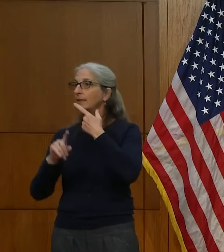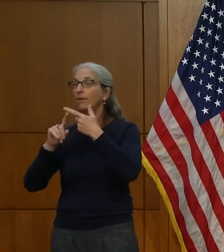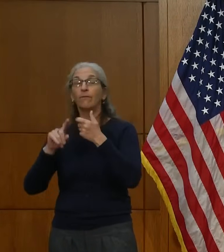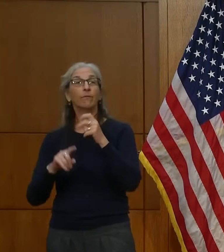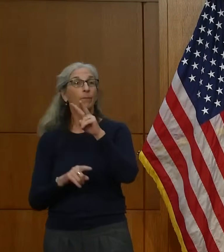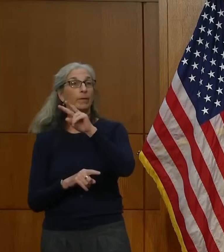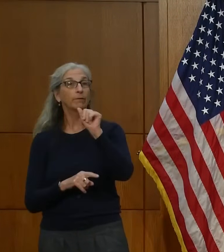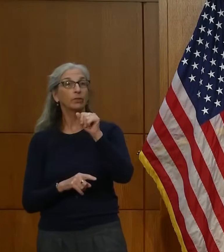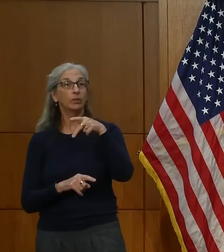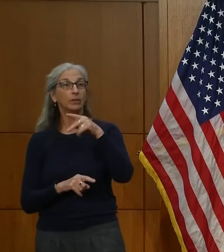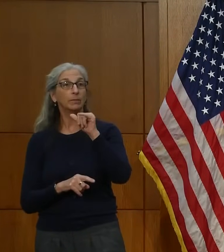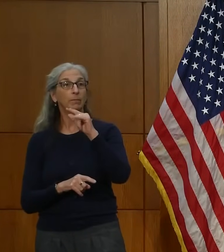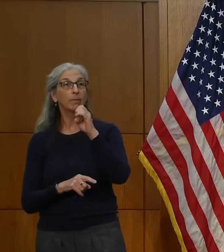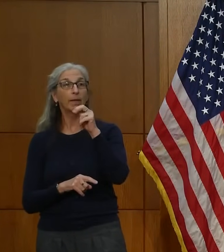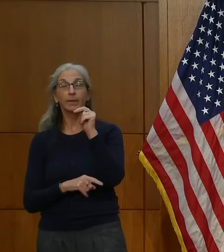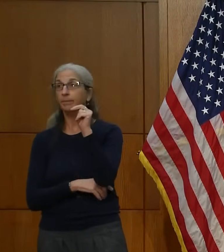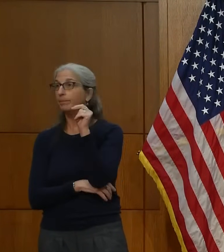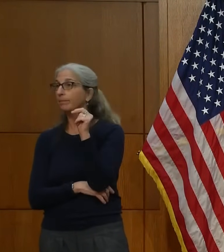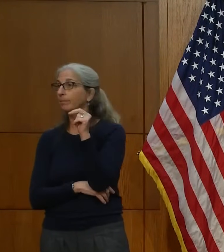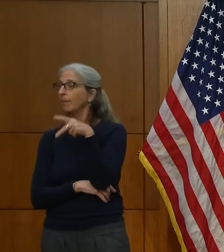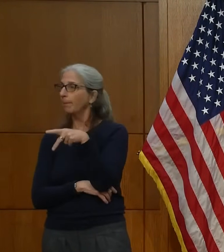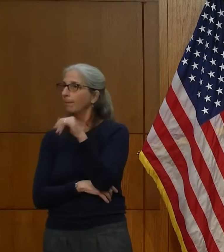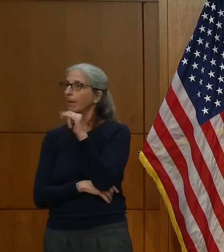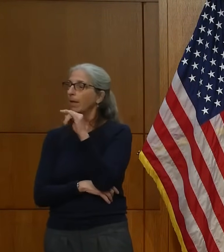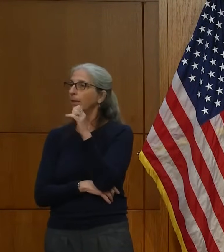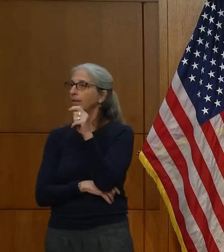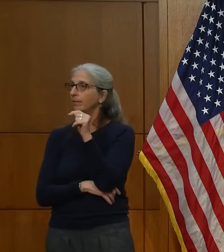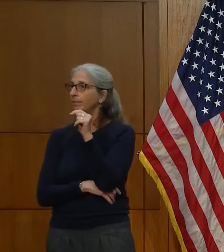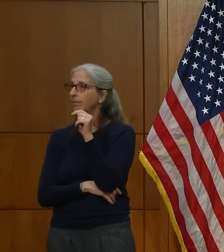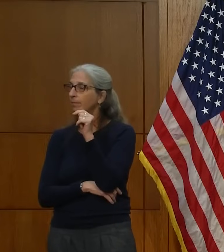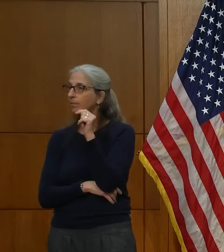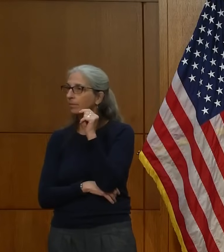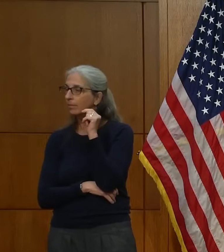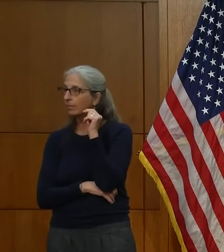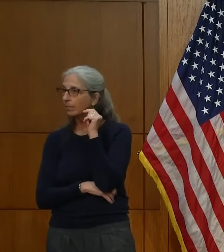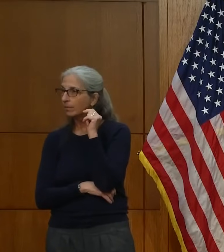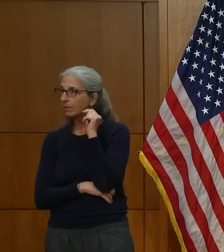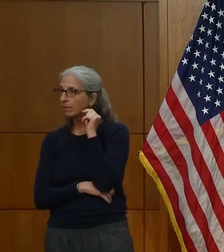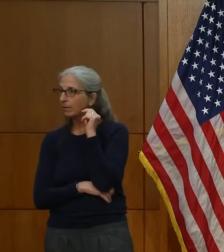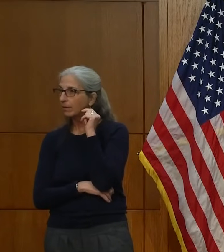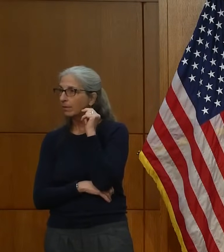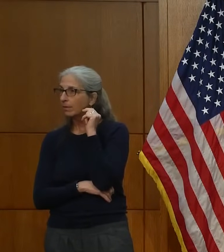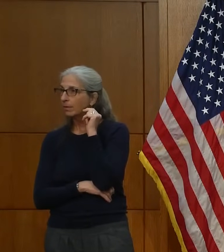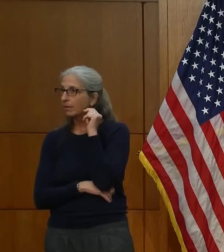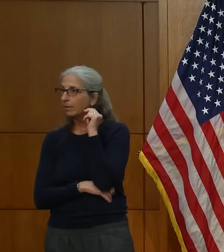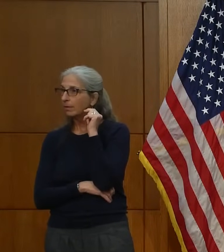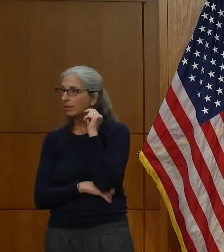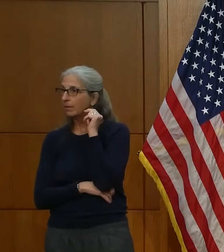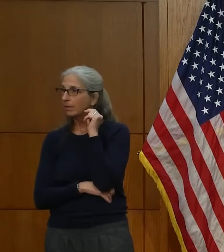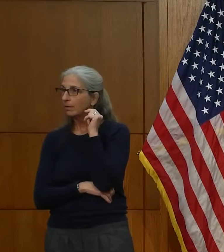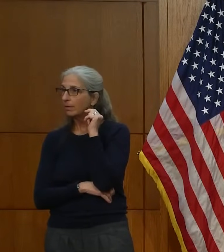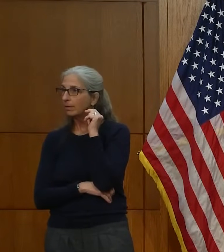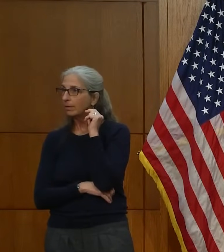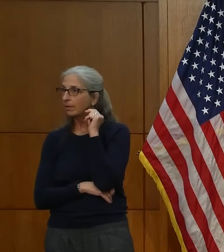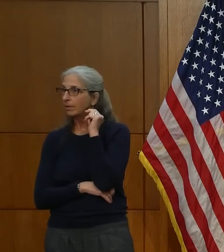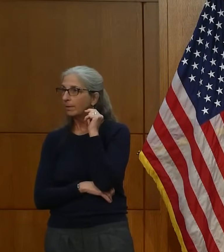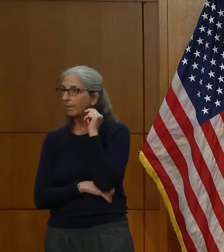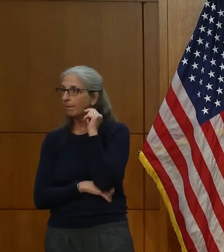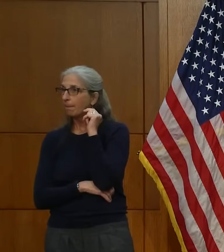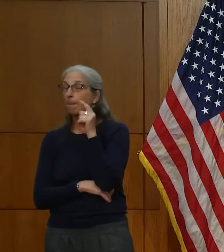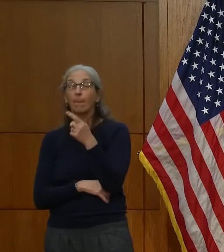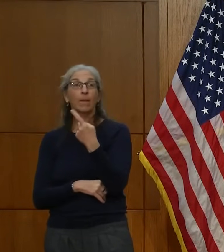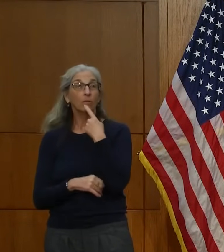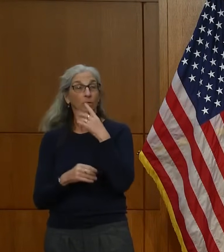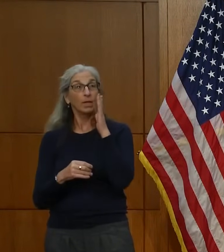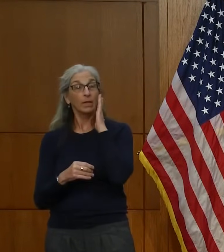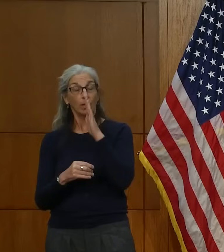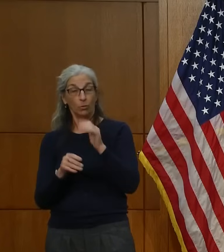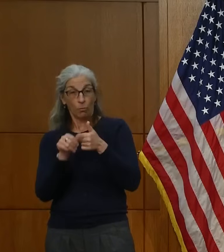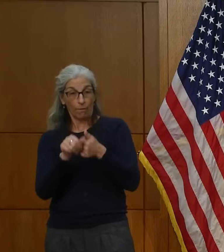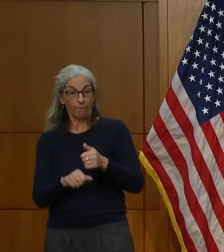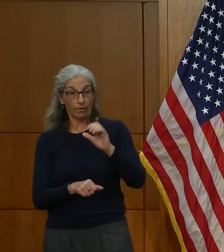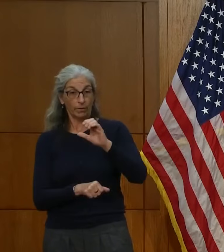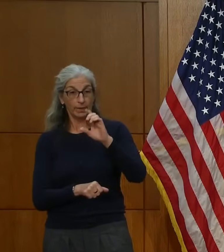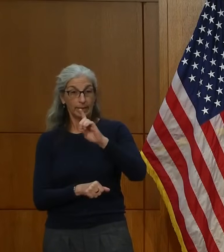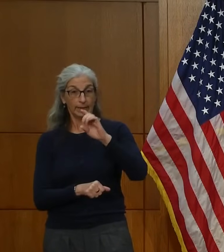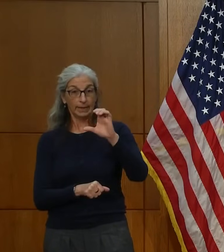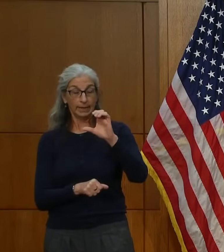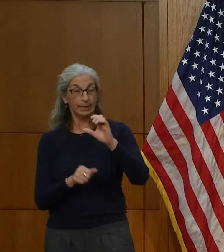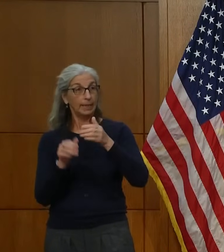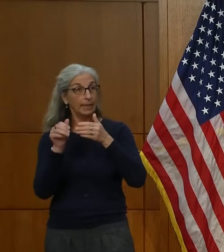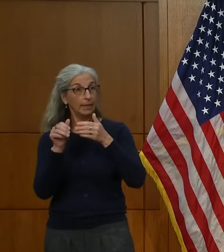PILOT. YEAH ONE THING HER